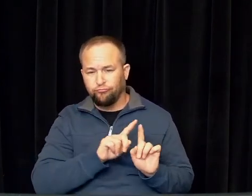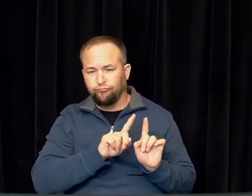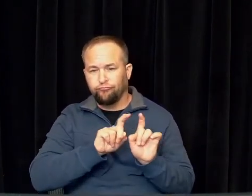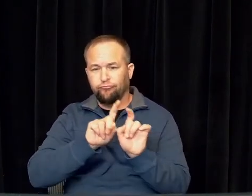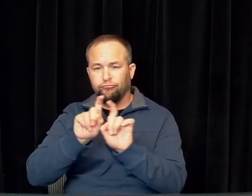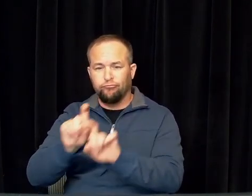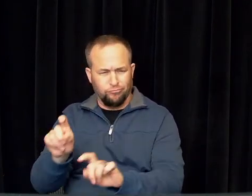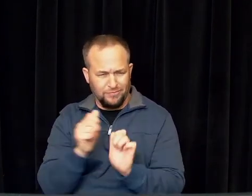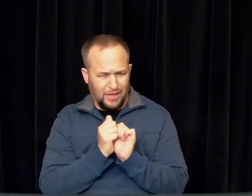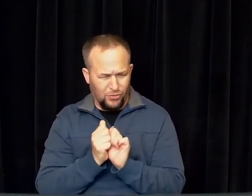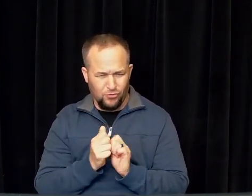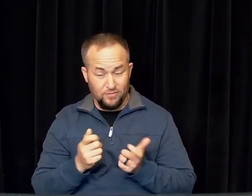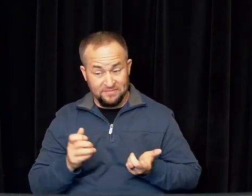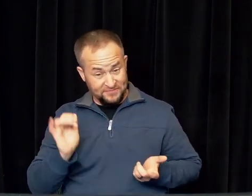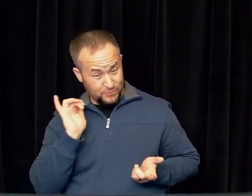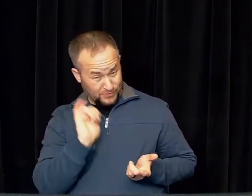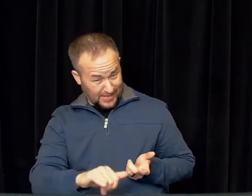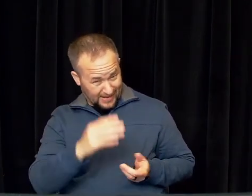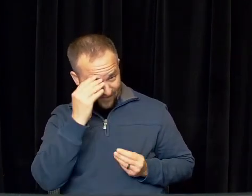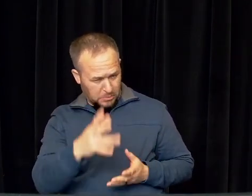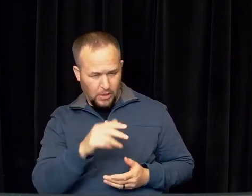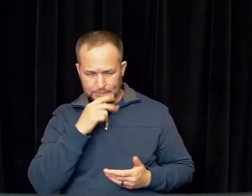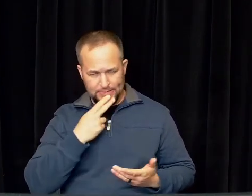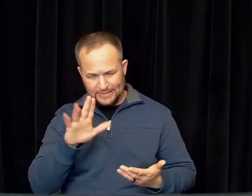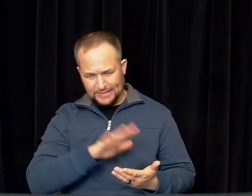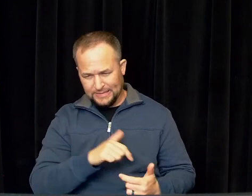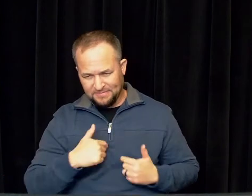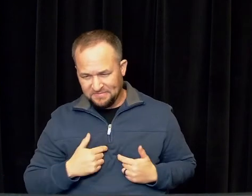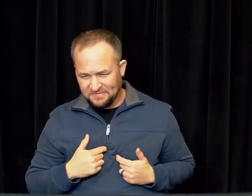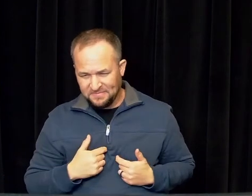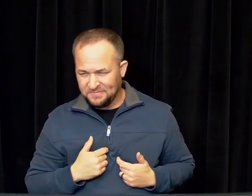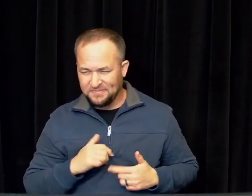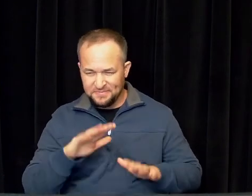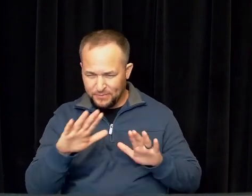So using that information, I'm not going to sing it that great for you but you say